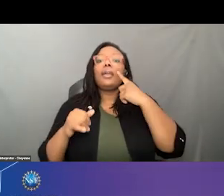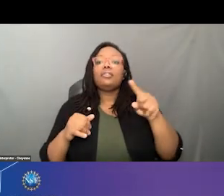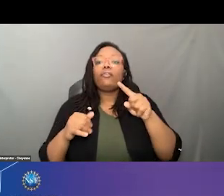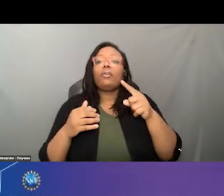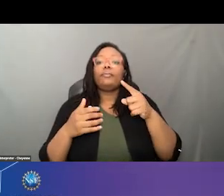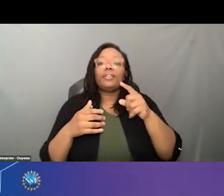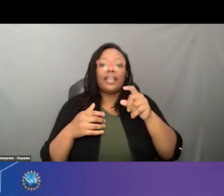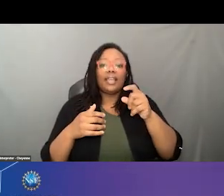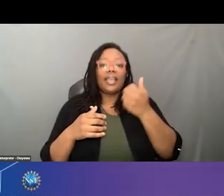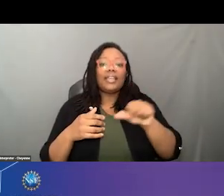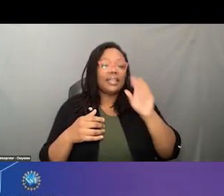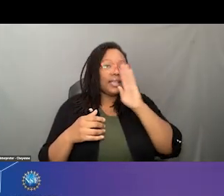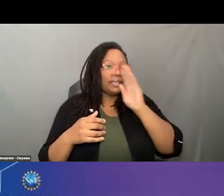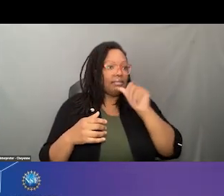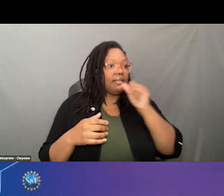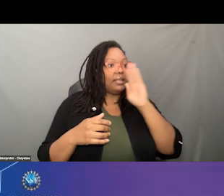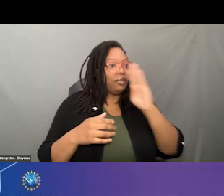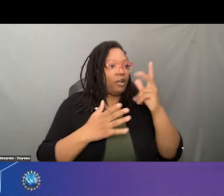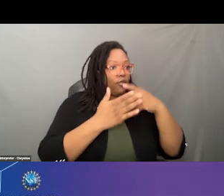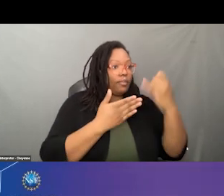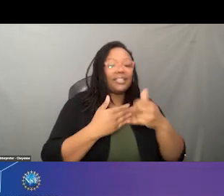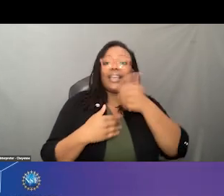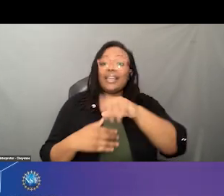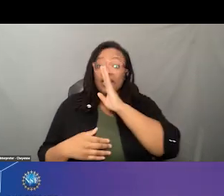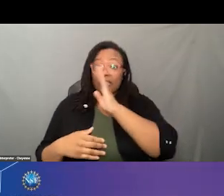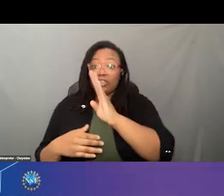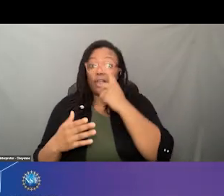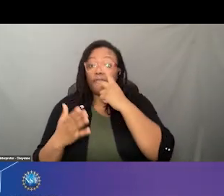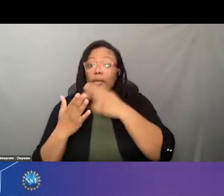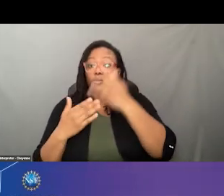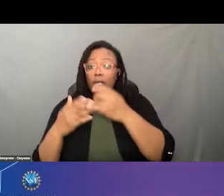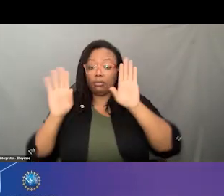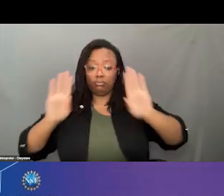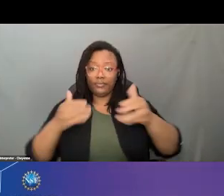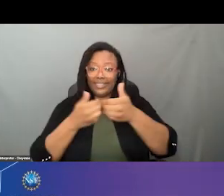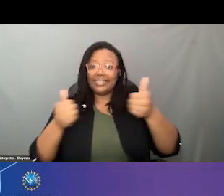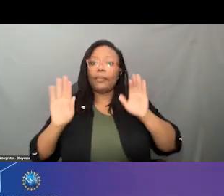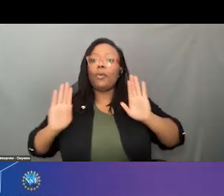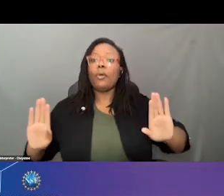for a project is indirect on that project. Everything that is direct for a project is direct on that project.